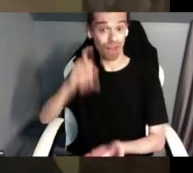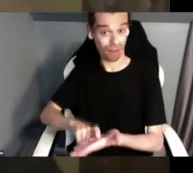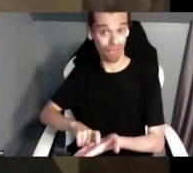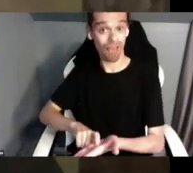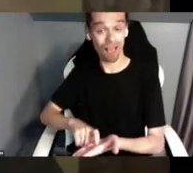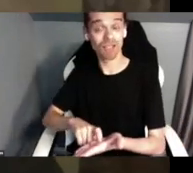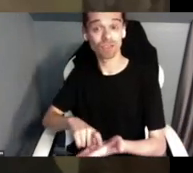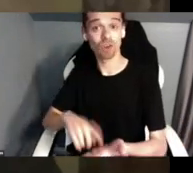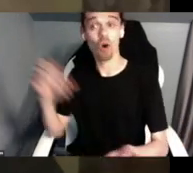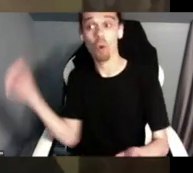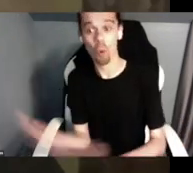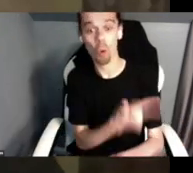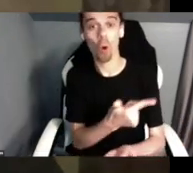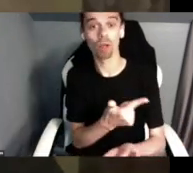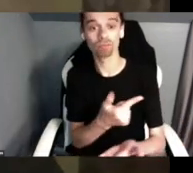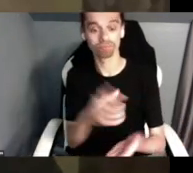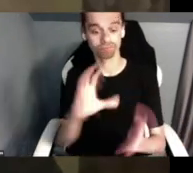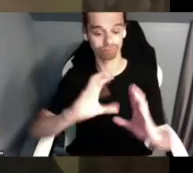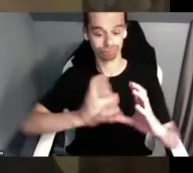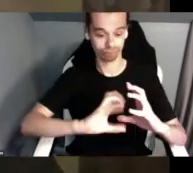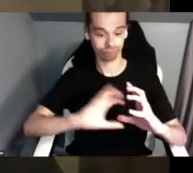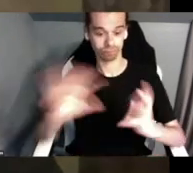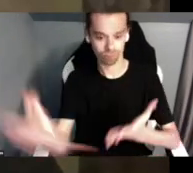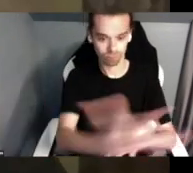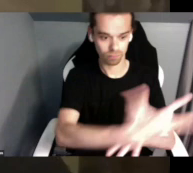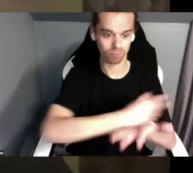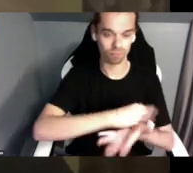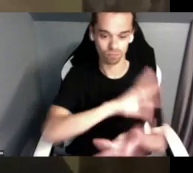who we are is critical.